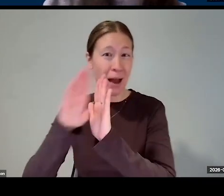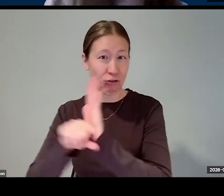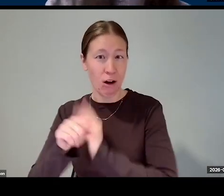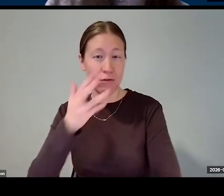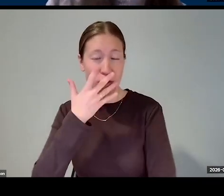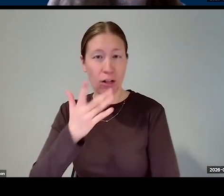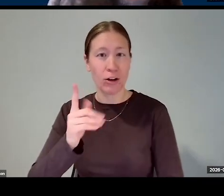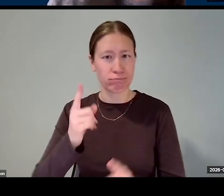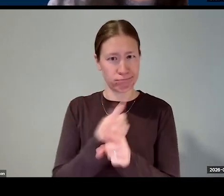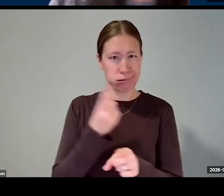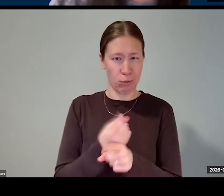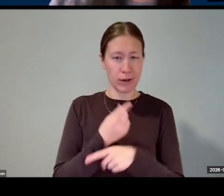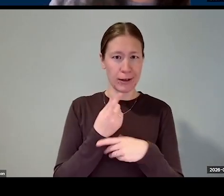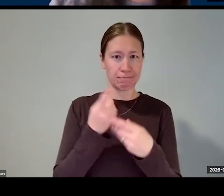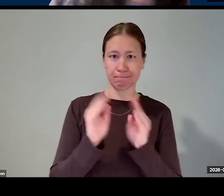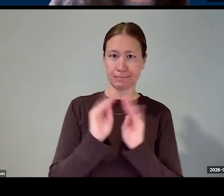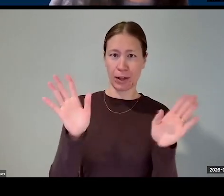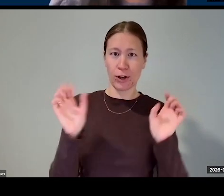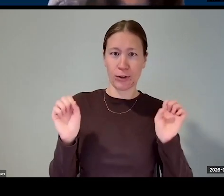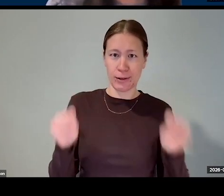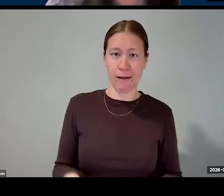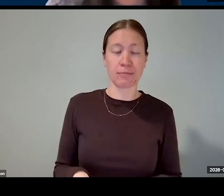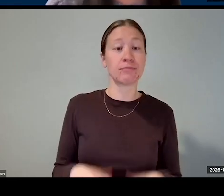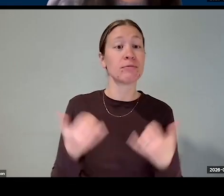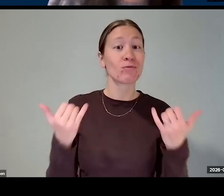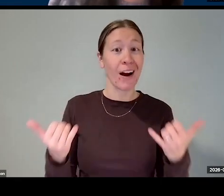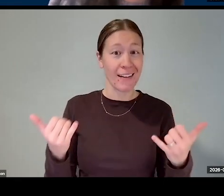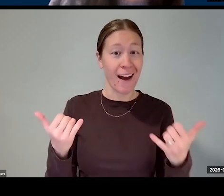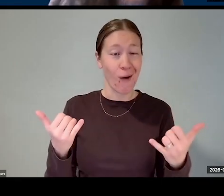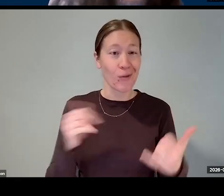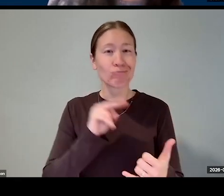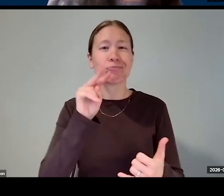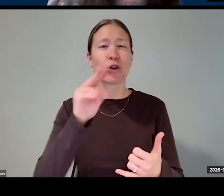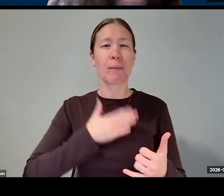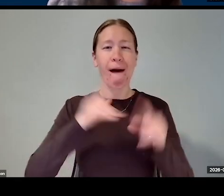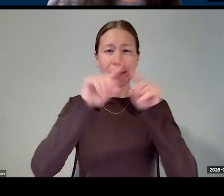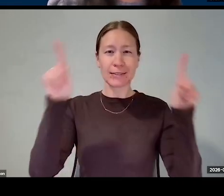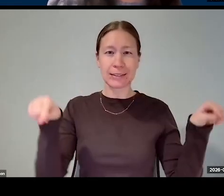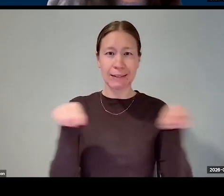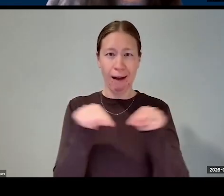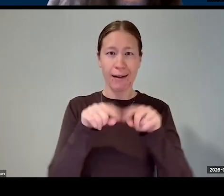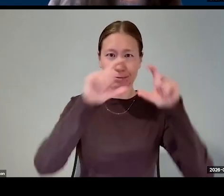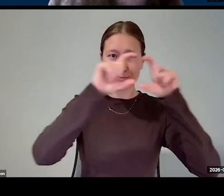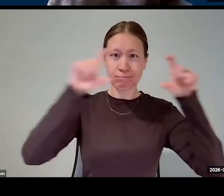So right now the header of my slide has a maize or yellow text color for the title.